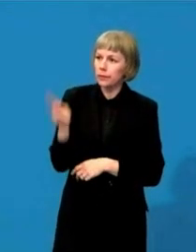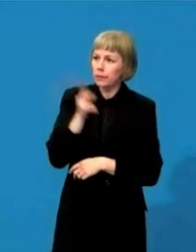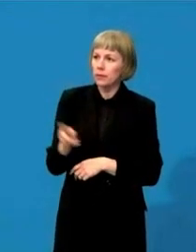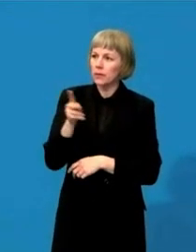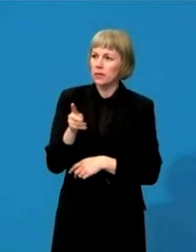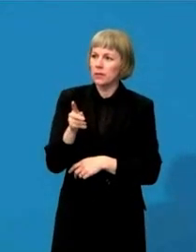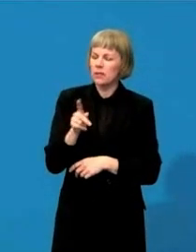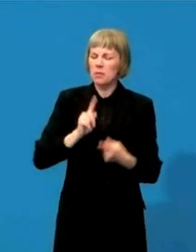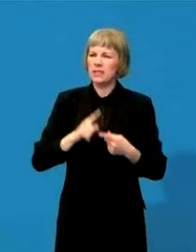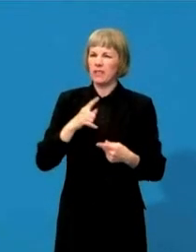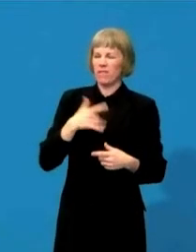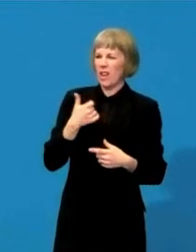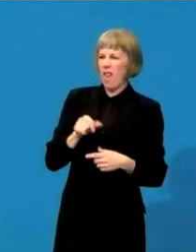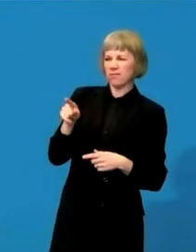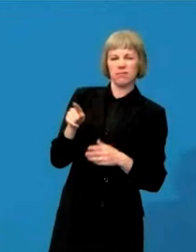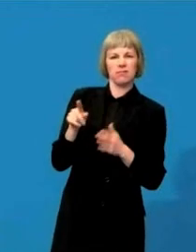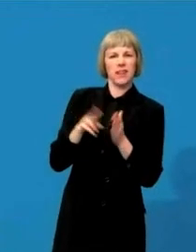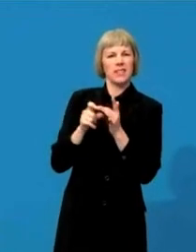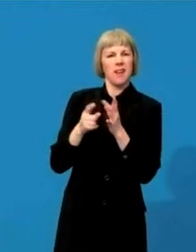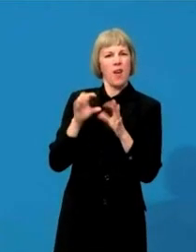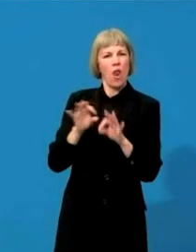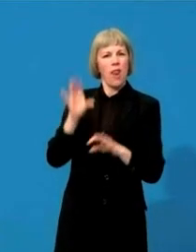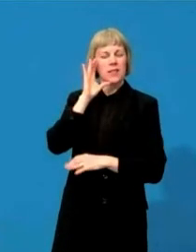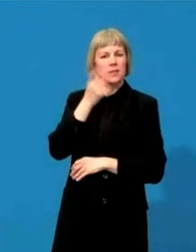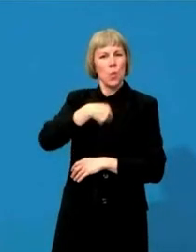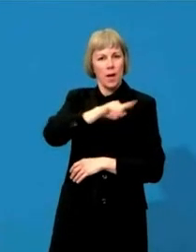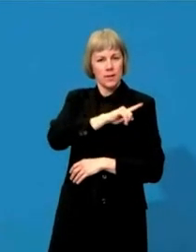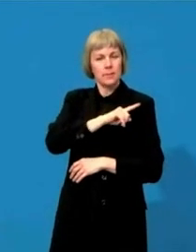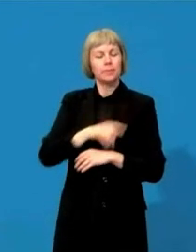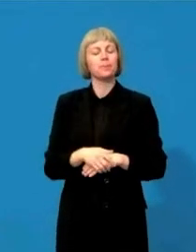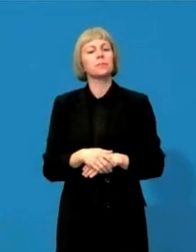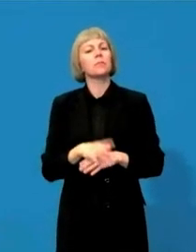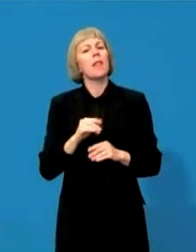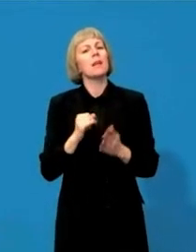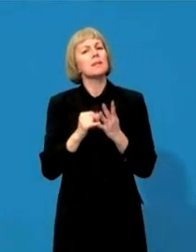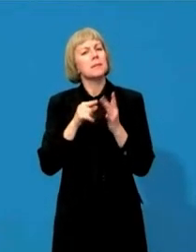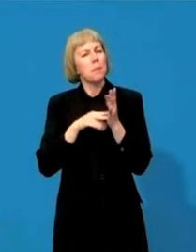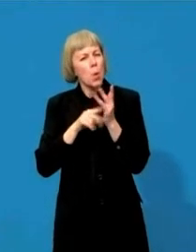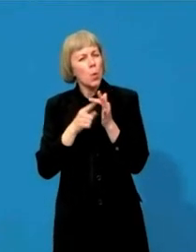who worked for the NDIA, Simone Kenmore, was there, and she could see the frustration in